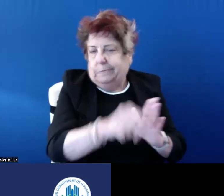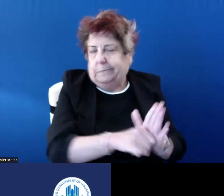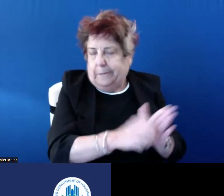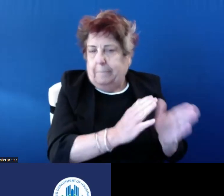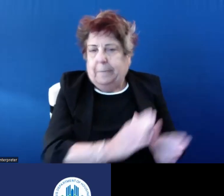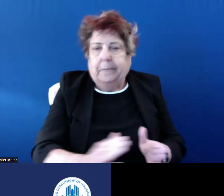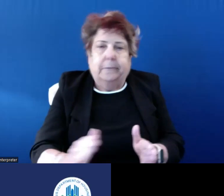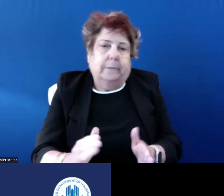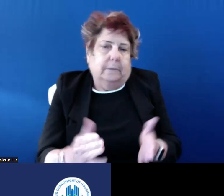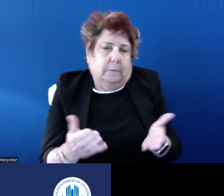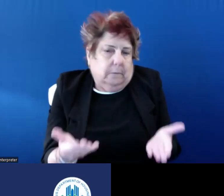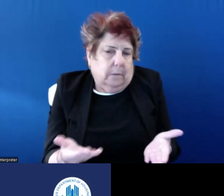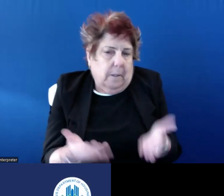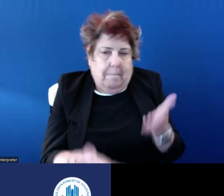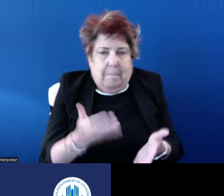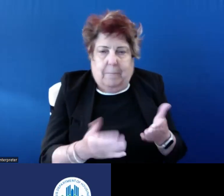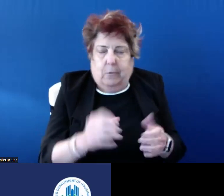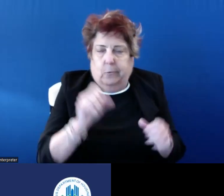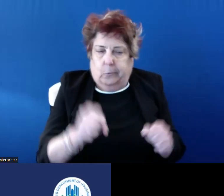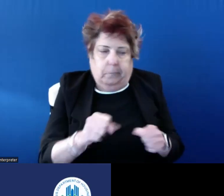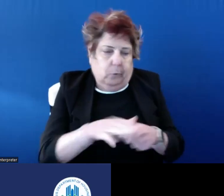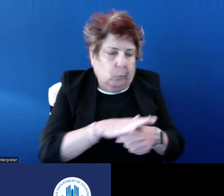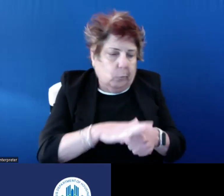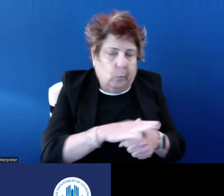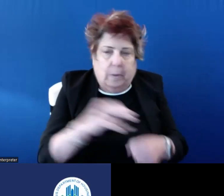your local HFA, it could be your CoC programs, it could be